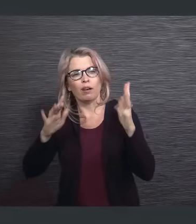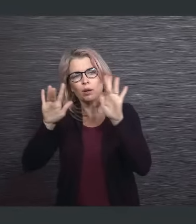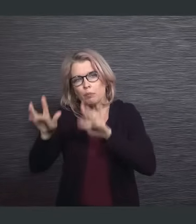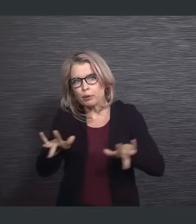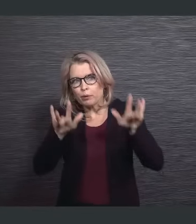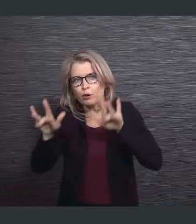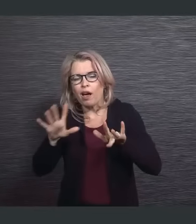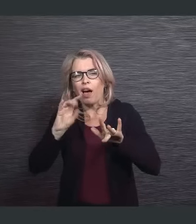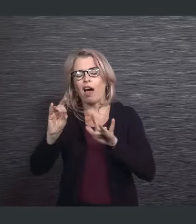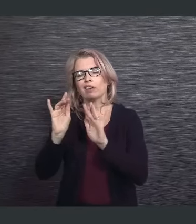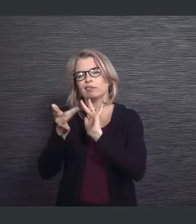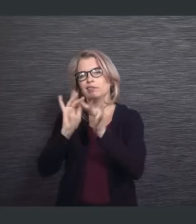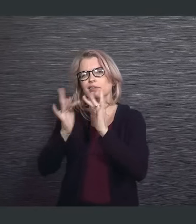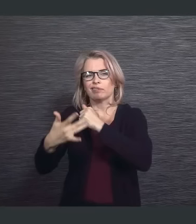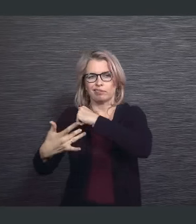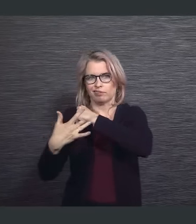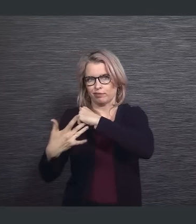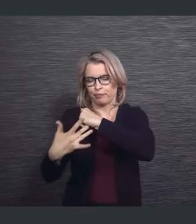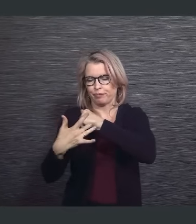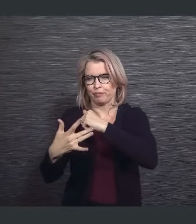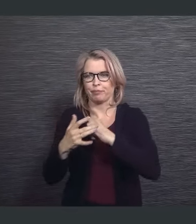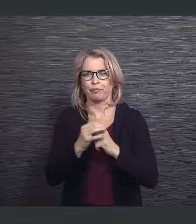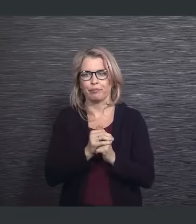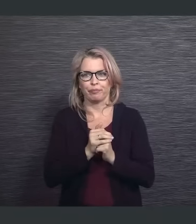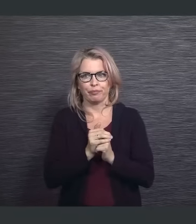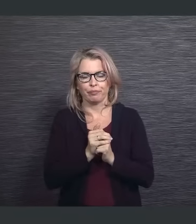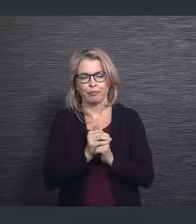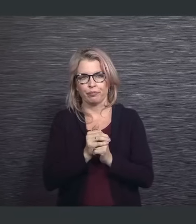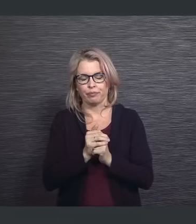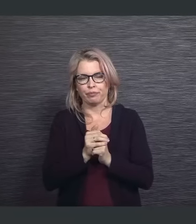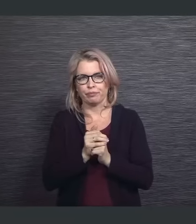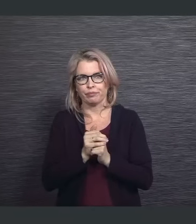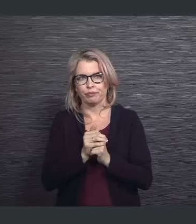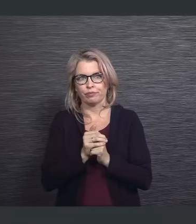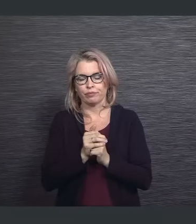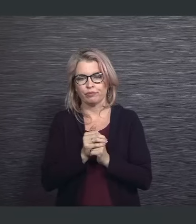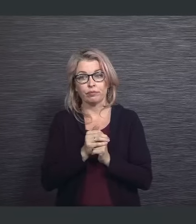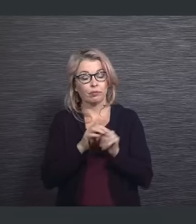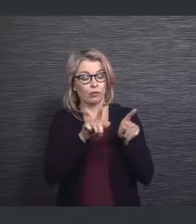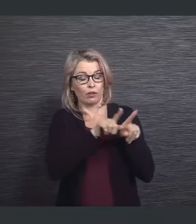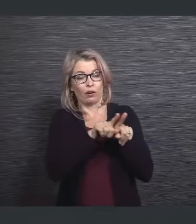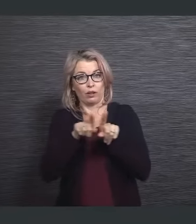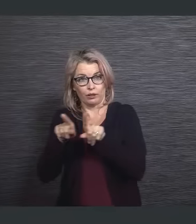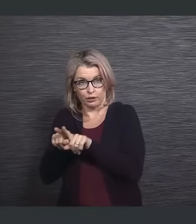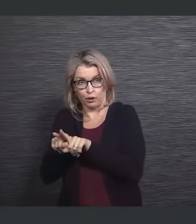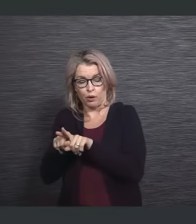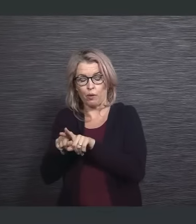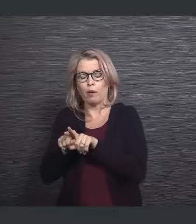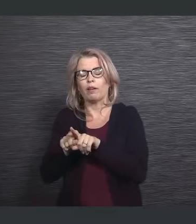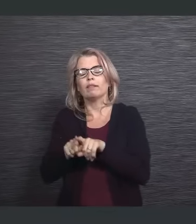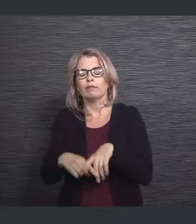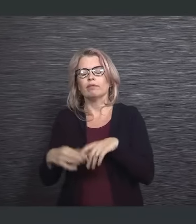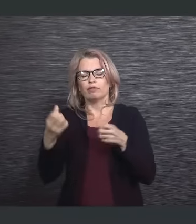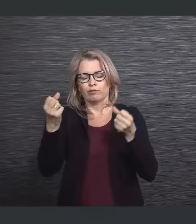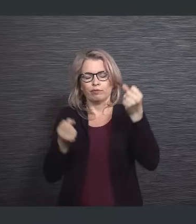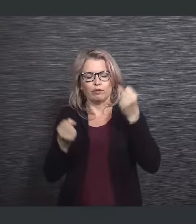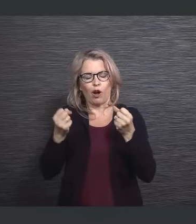and network technology. Likewise, mobility is being enhanced